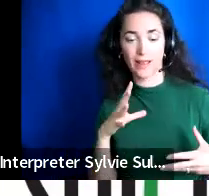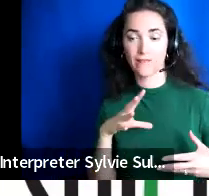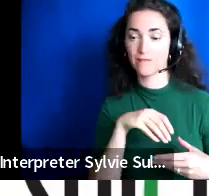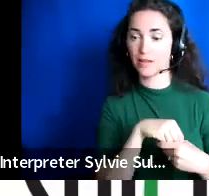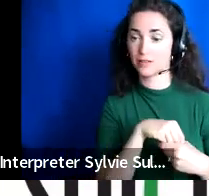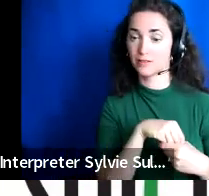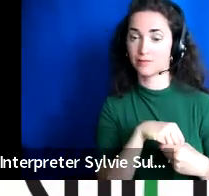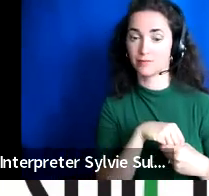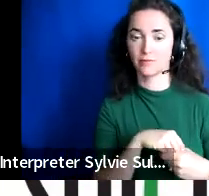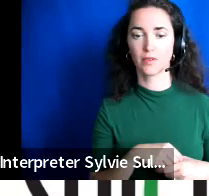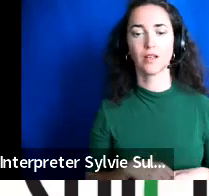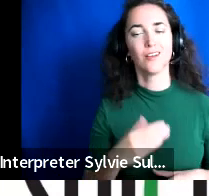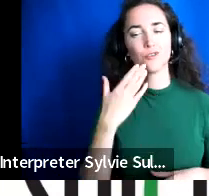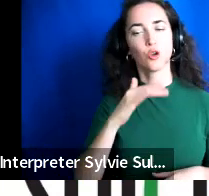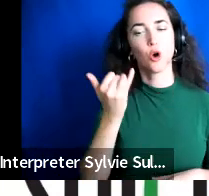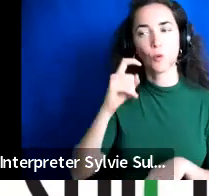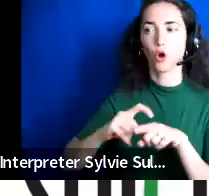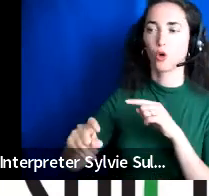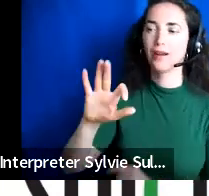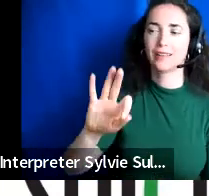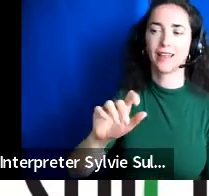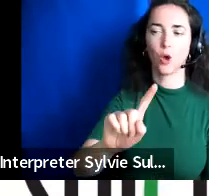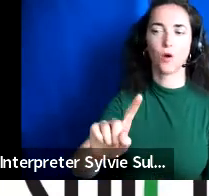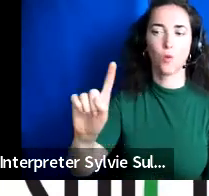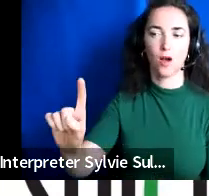As opposed to someone calls 9, 1, one lots of times a 9, 8, 8 call.